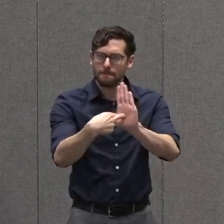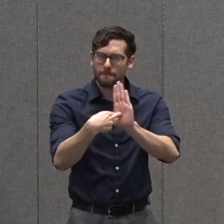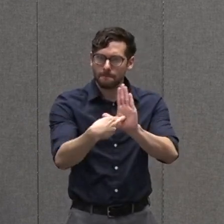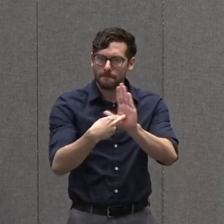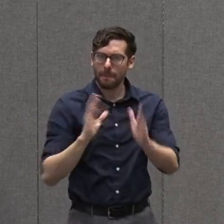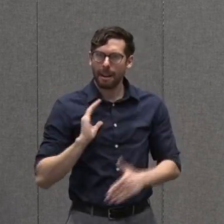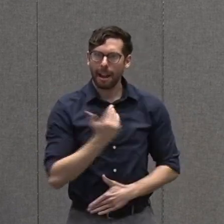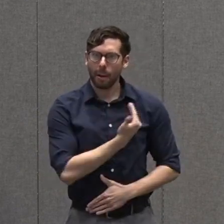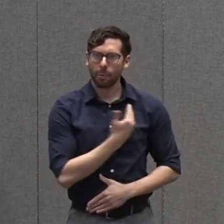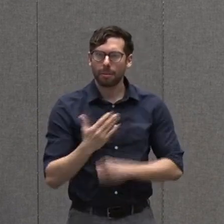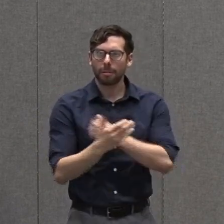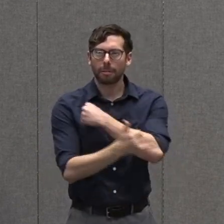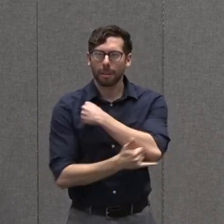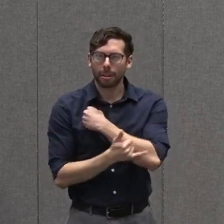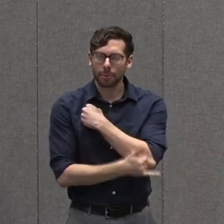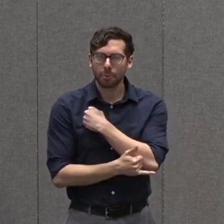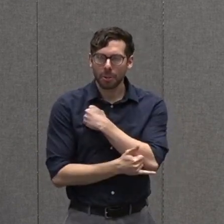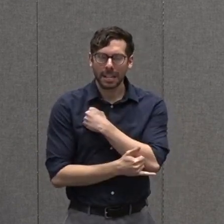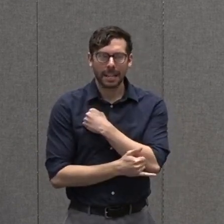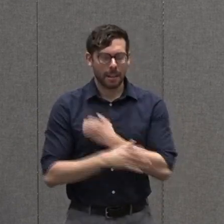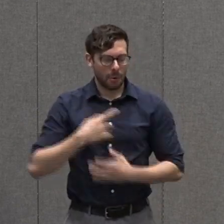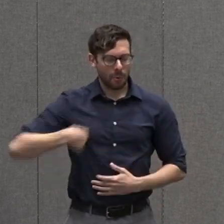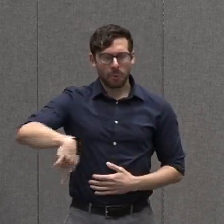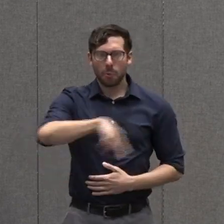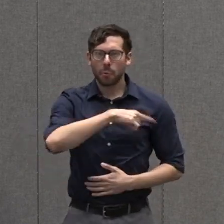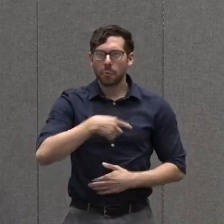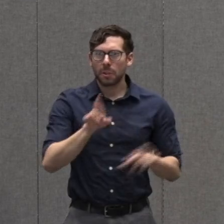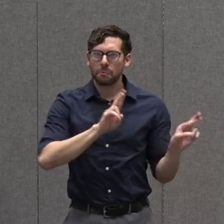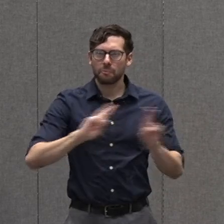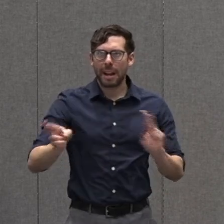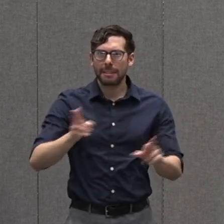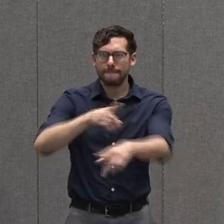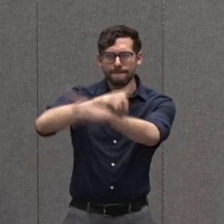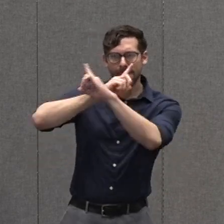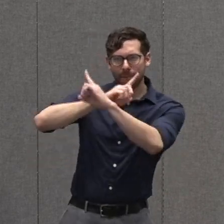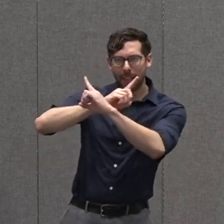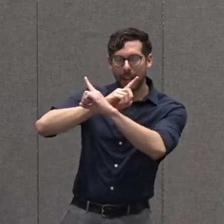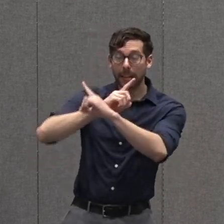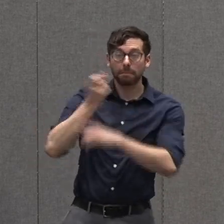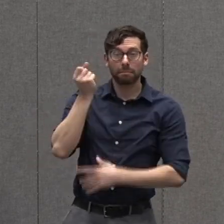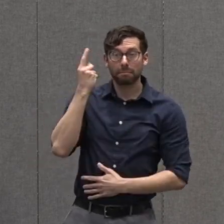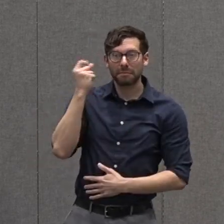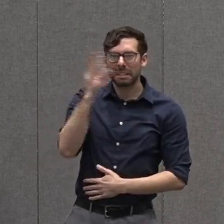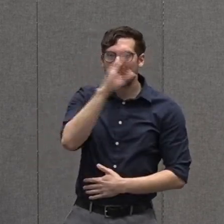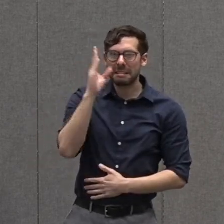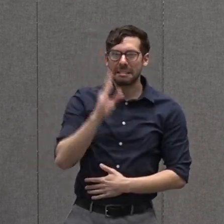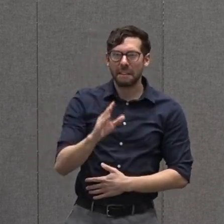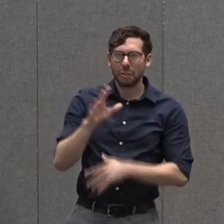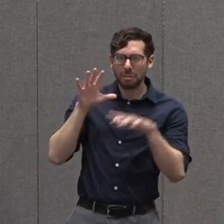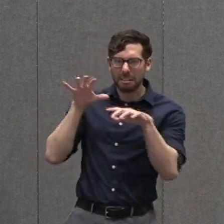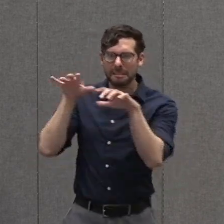we were ready to defend ourselves but we would never initiate the battle. Rattlesnakes keep to themselves.